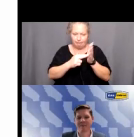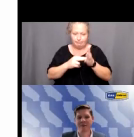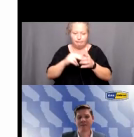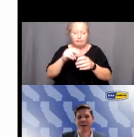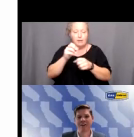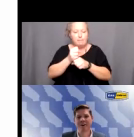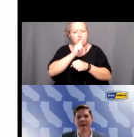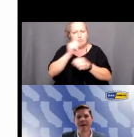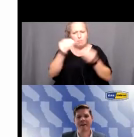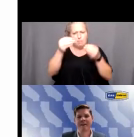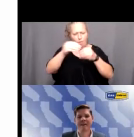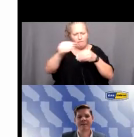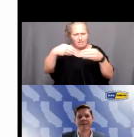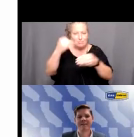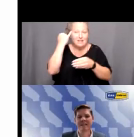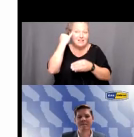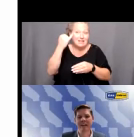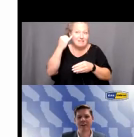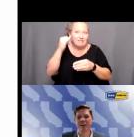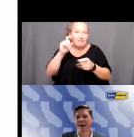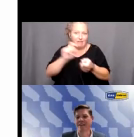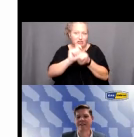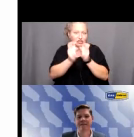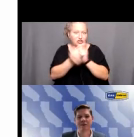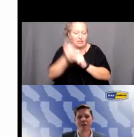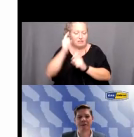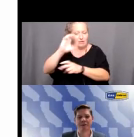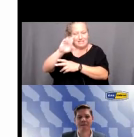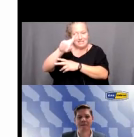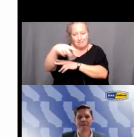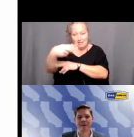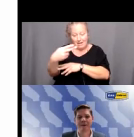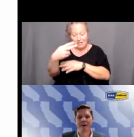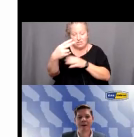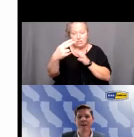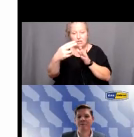flexible to changes in CDPH guidance in the future emergency standards.